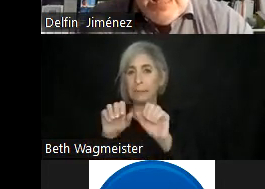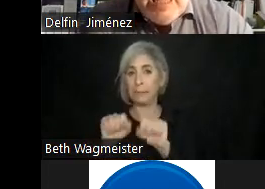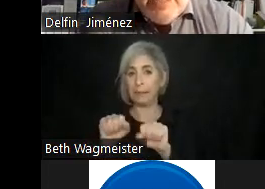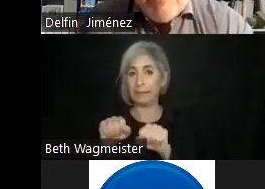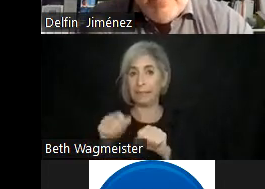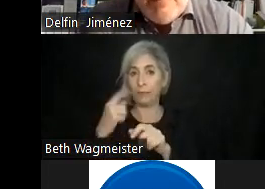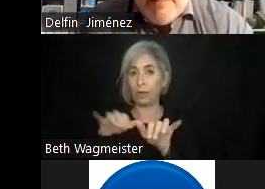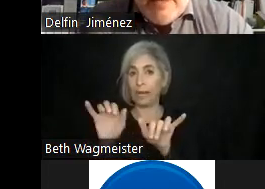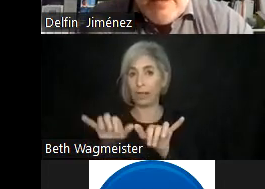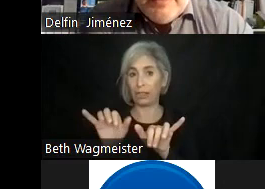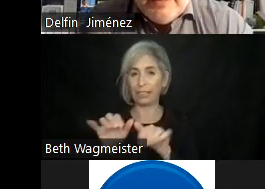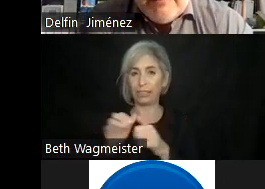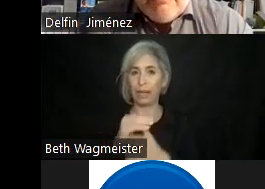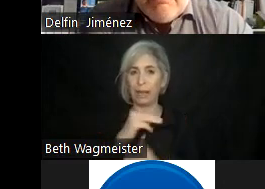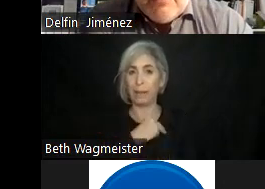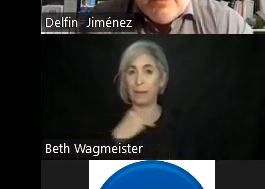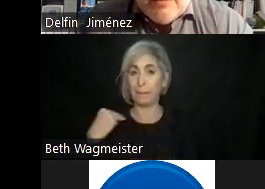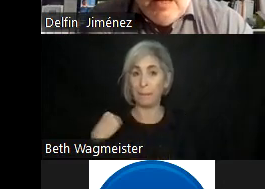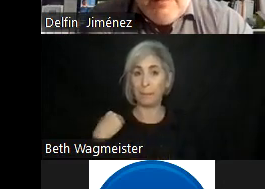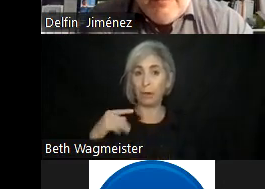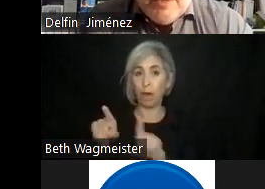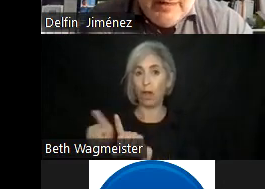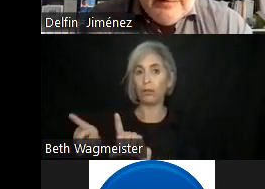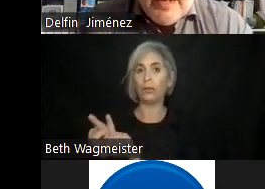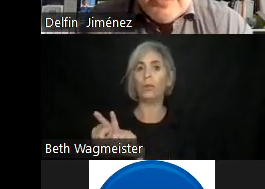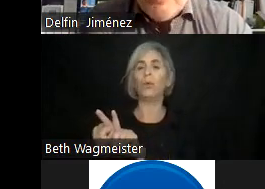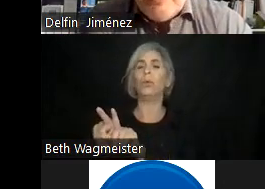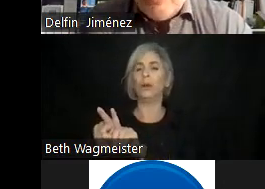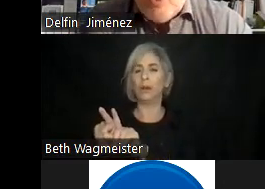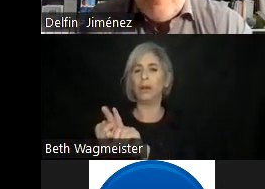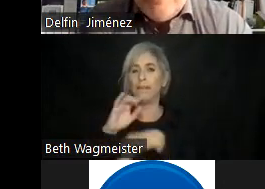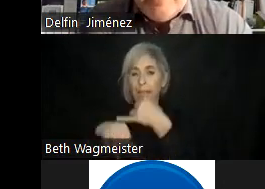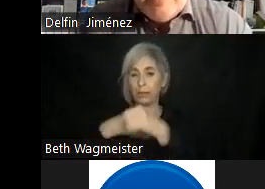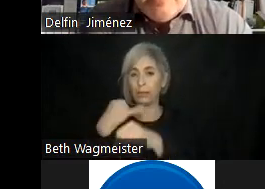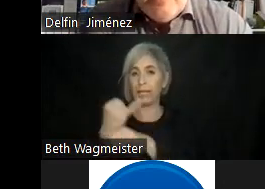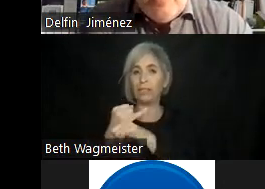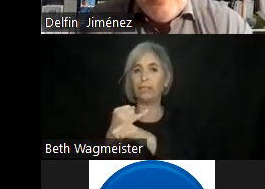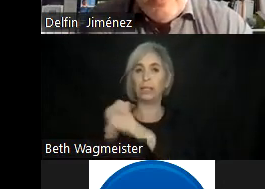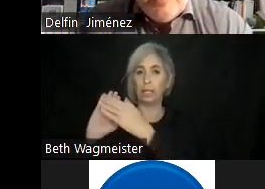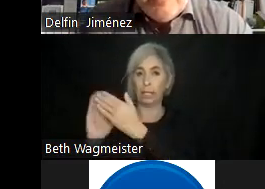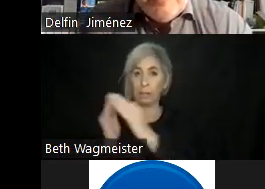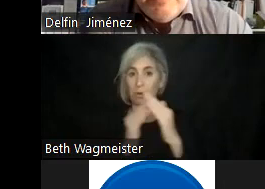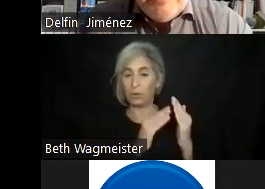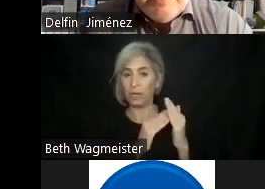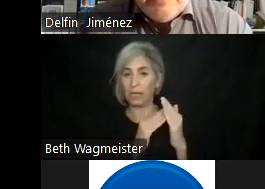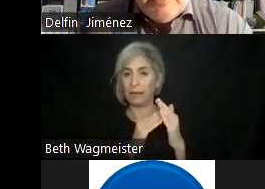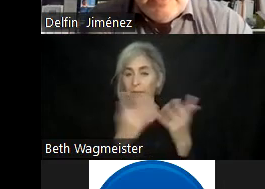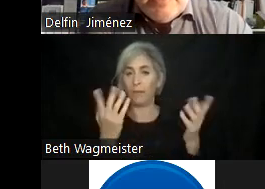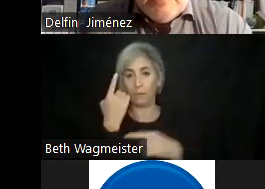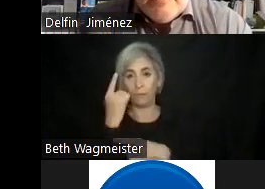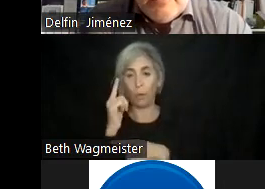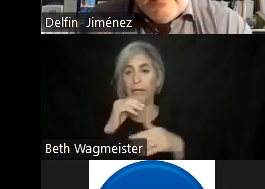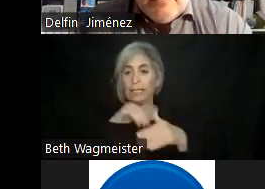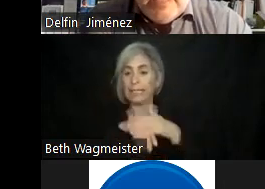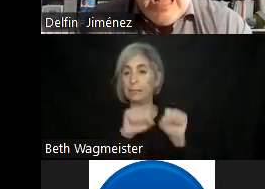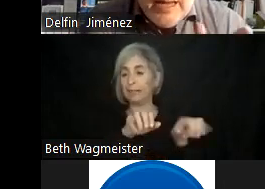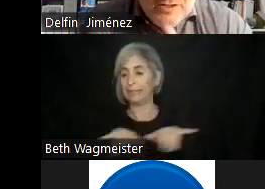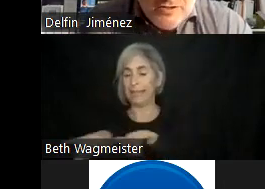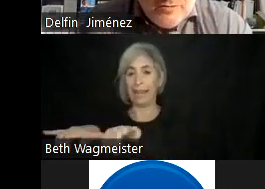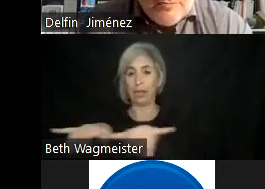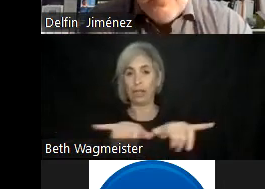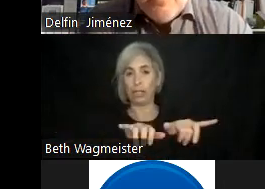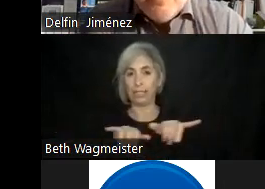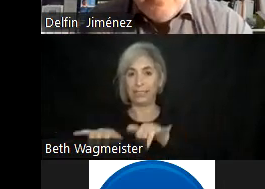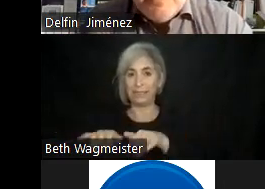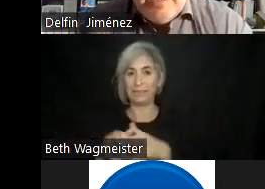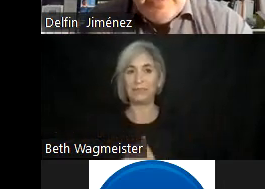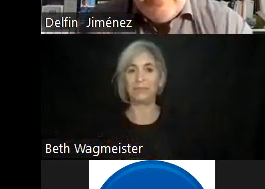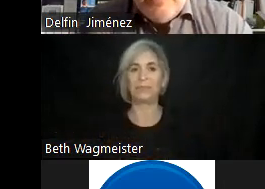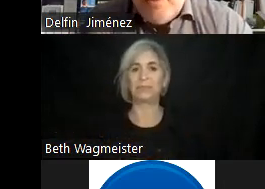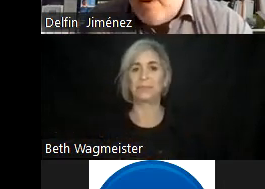I'm a member of International Committees on new accessibility standards at ISO, CENELEC in Europe